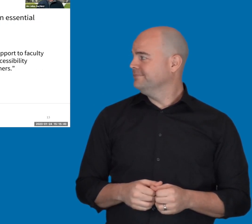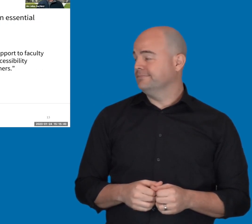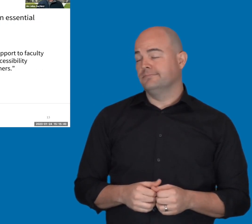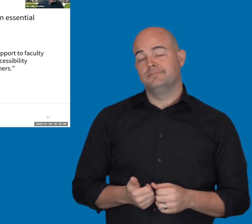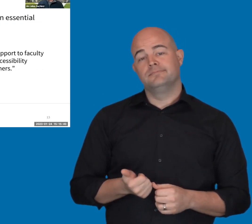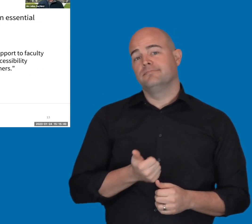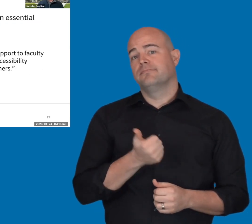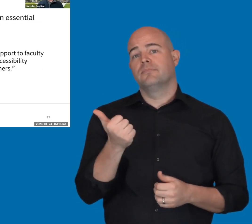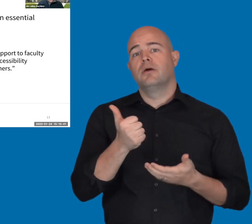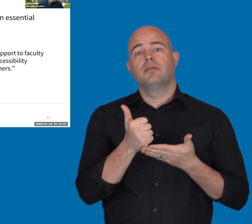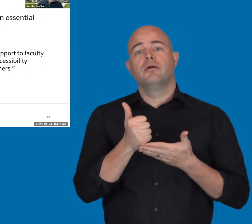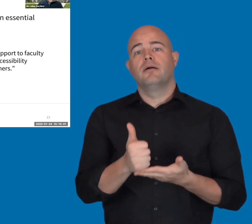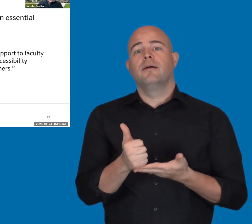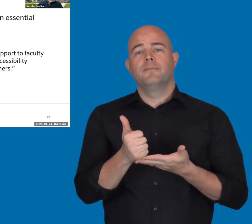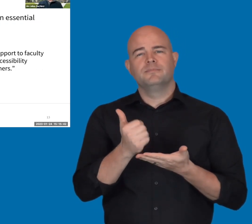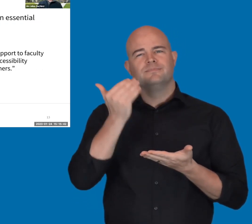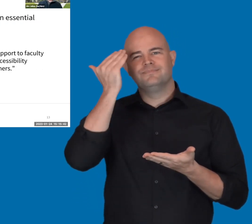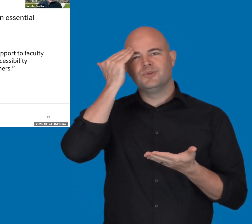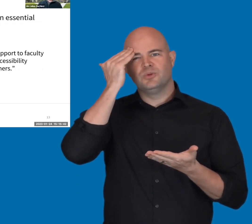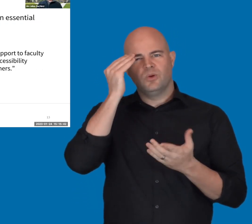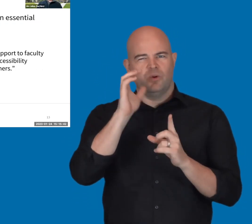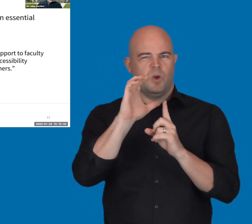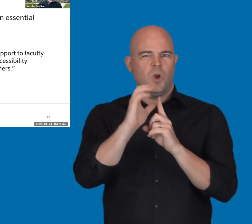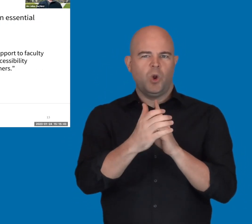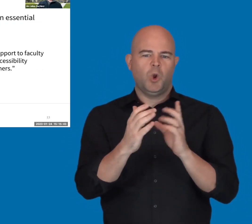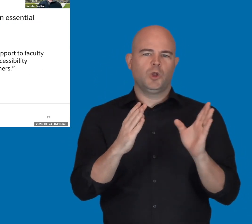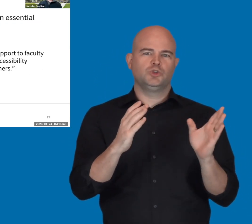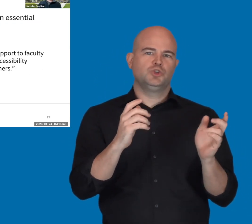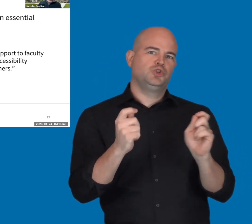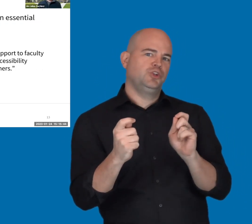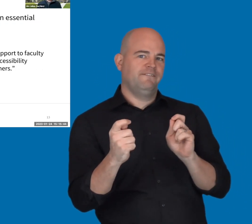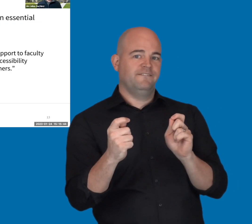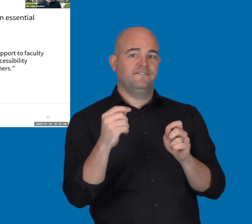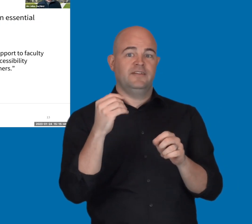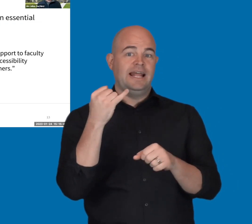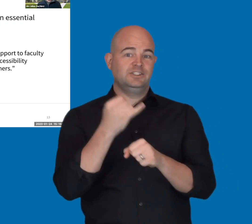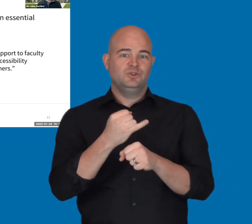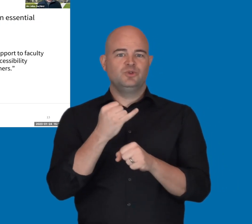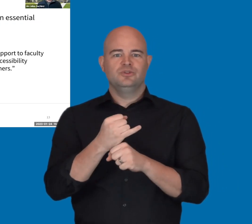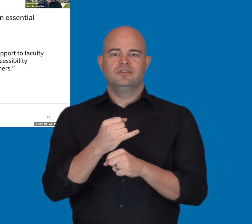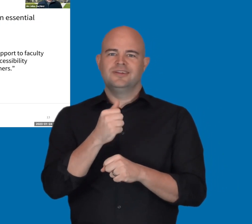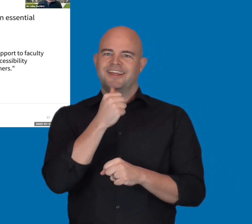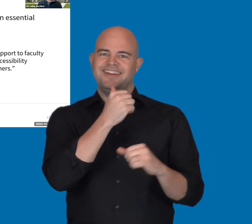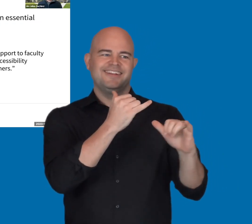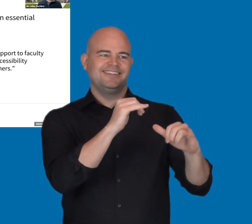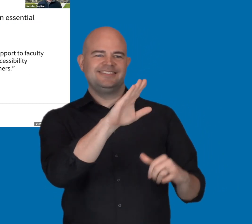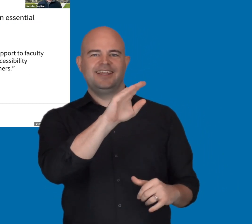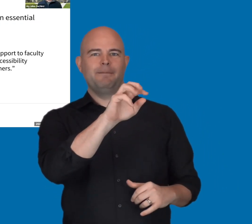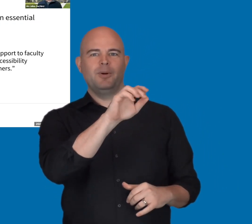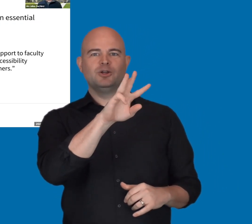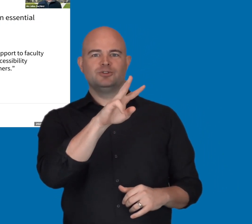that would fully prepare somebody to create all